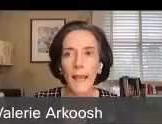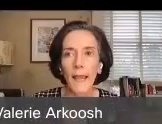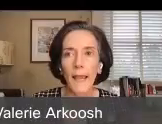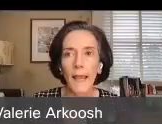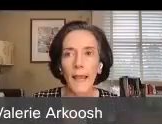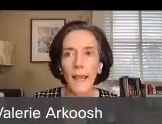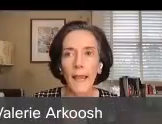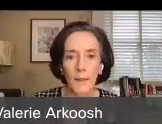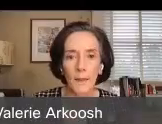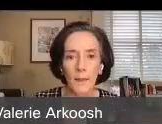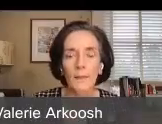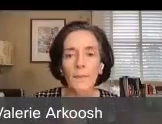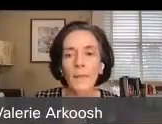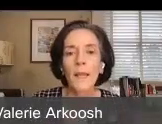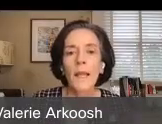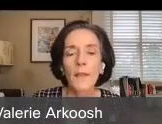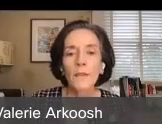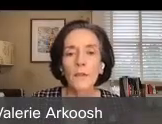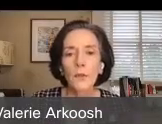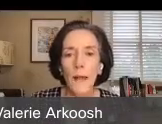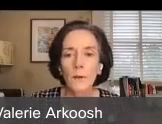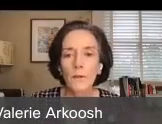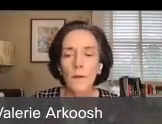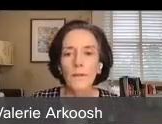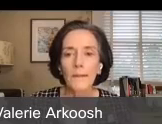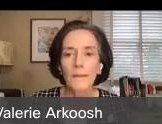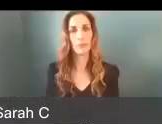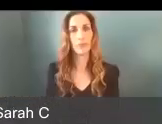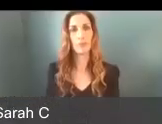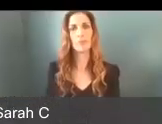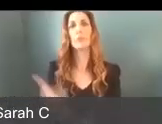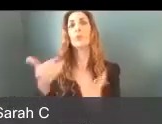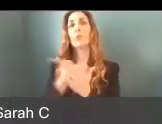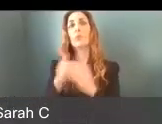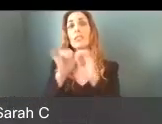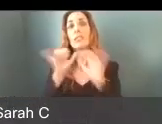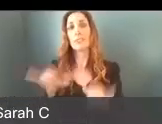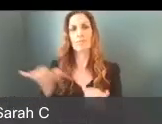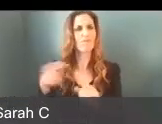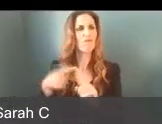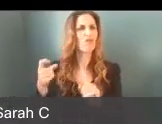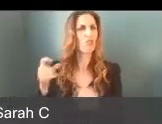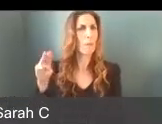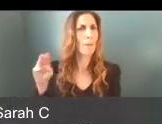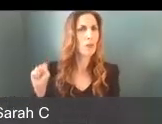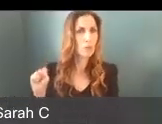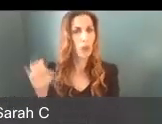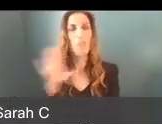appointments. This new Microsoft system will provide users a much better experience.